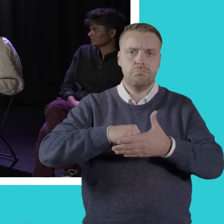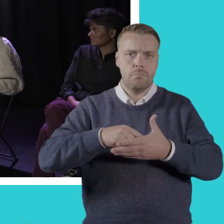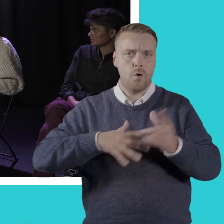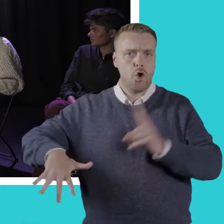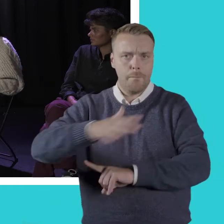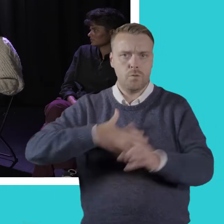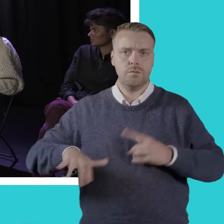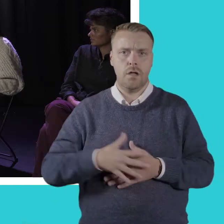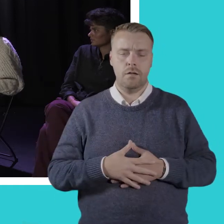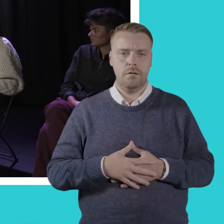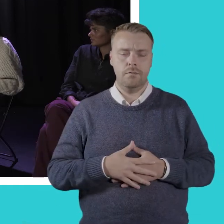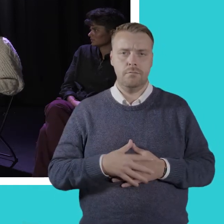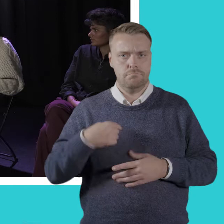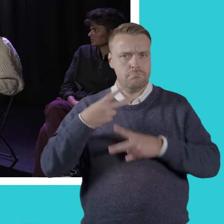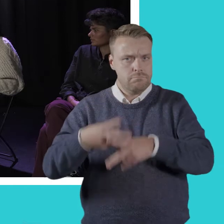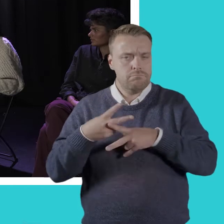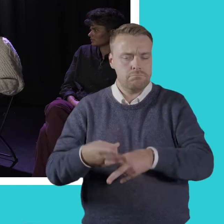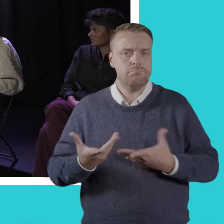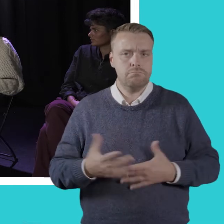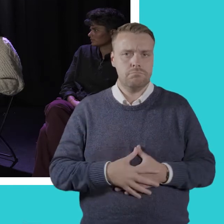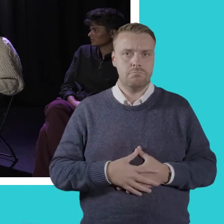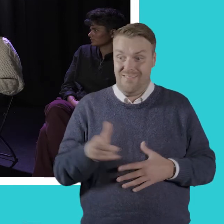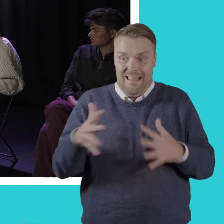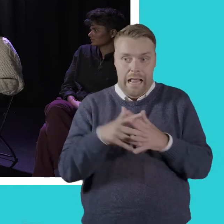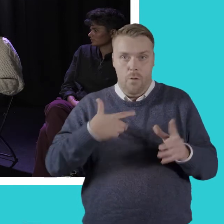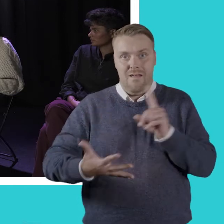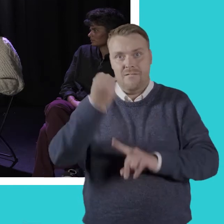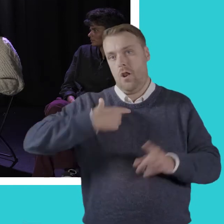a mentor to their young people now. So that was how I found the community there and even nowadays